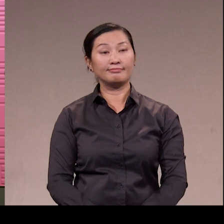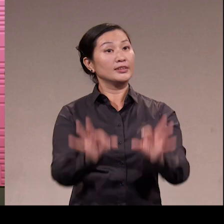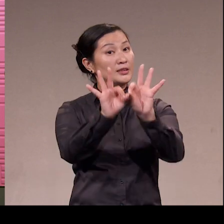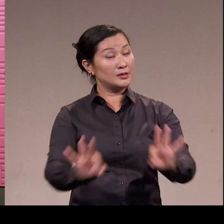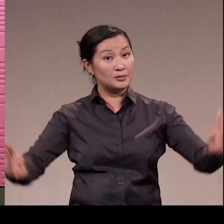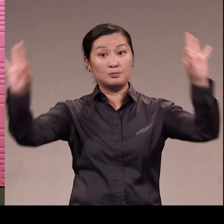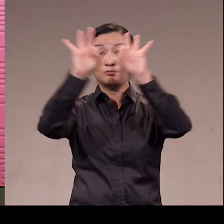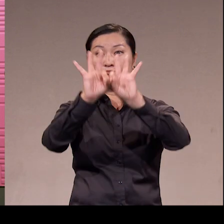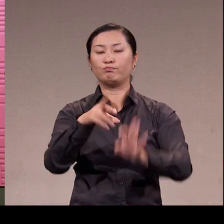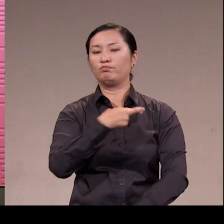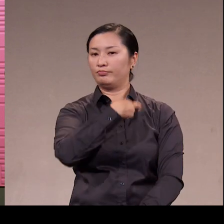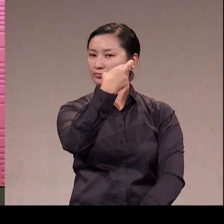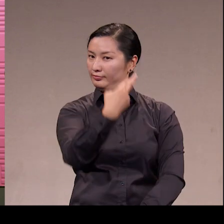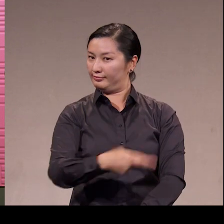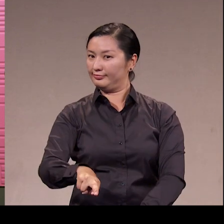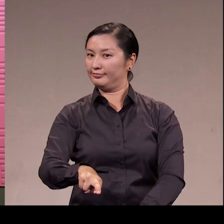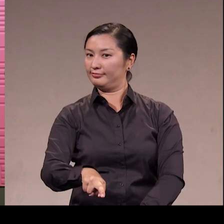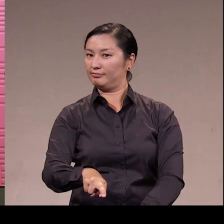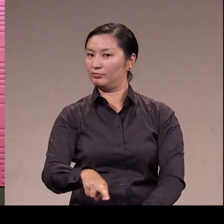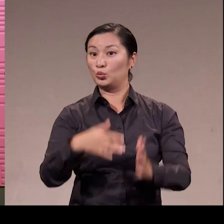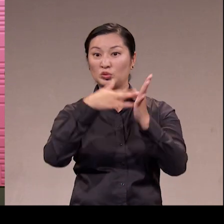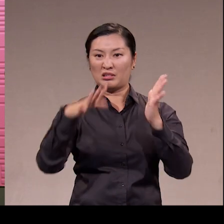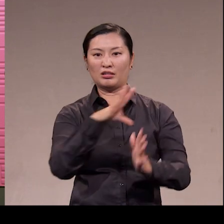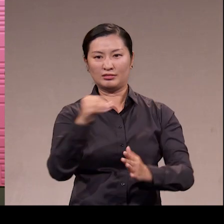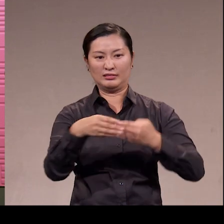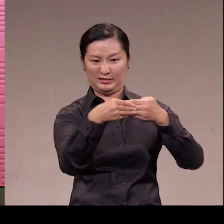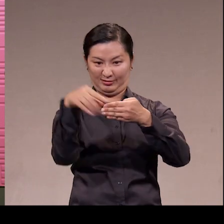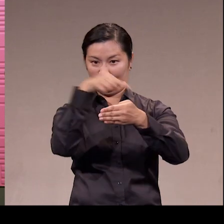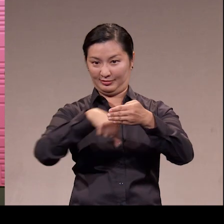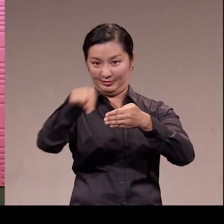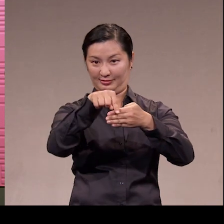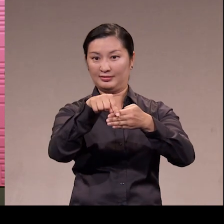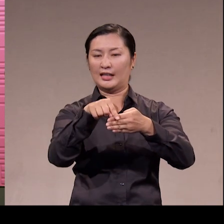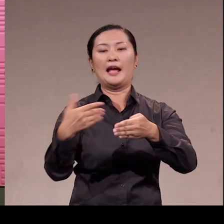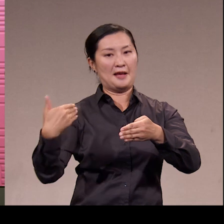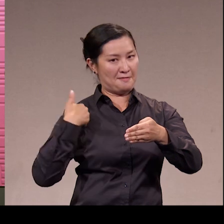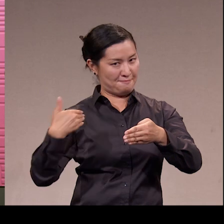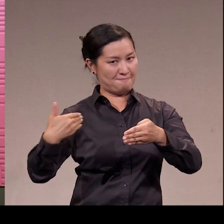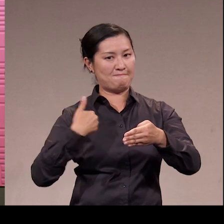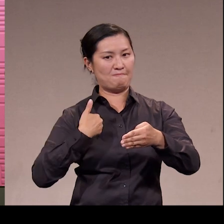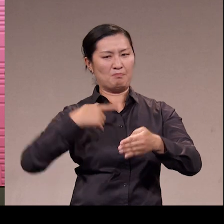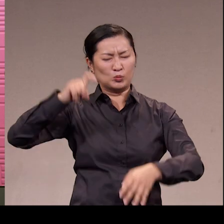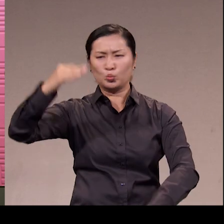scholars and leaders to have a good grounding in non-religious subjects